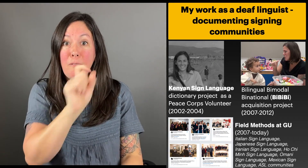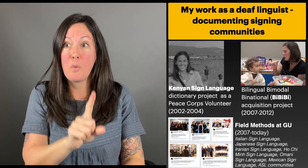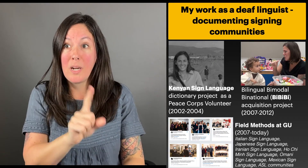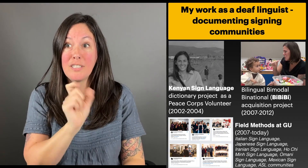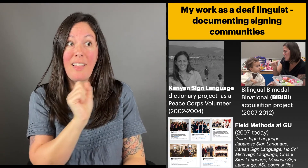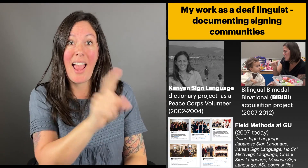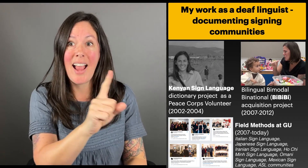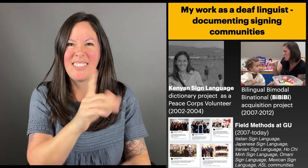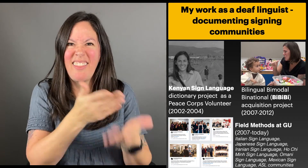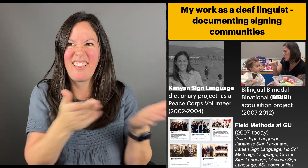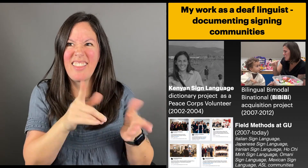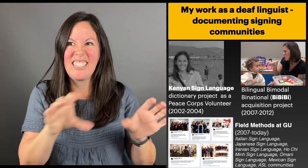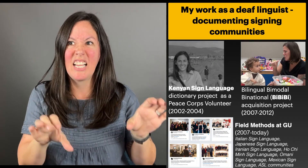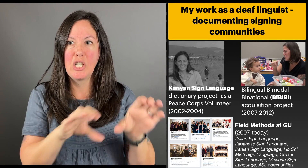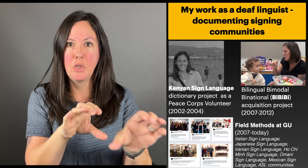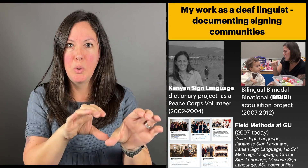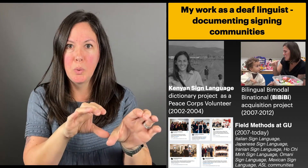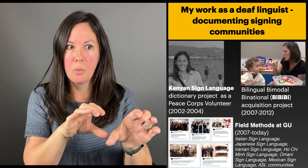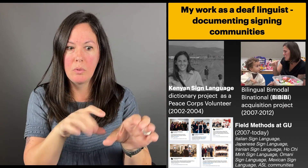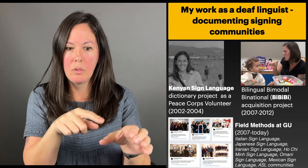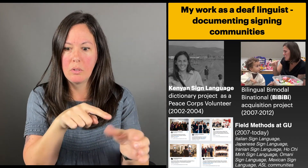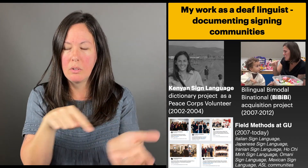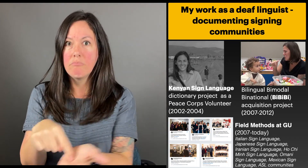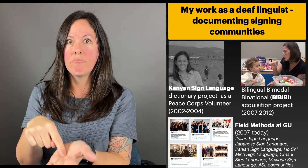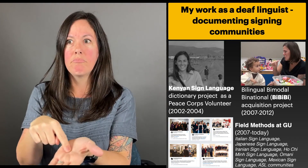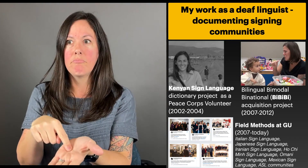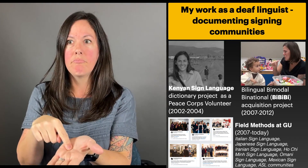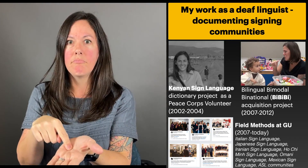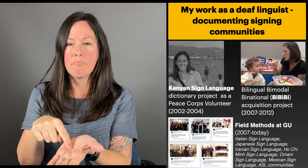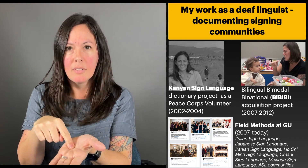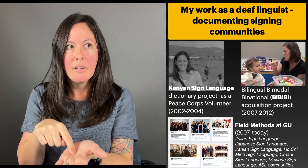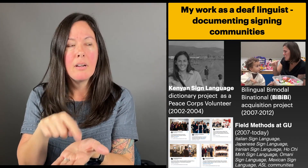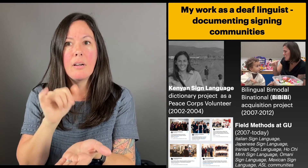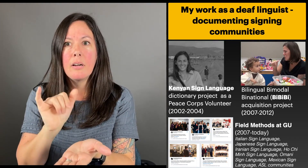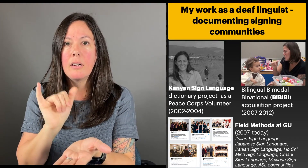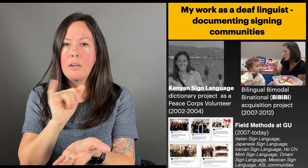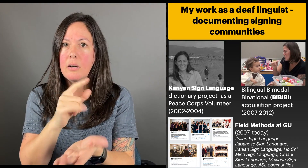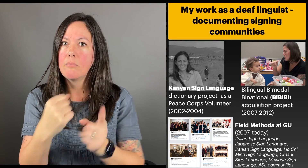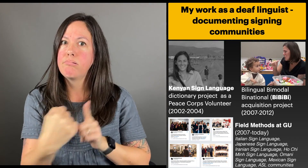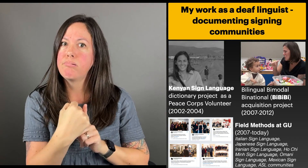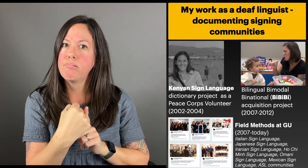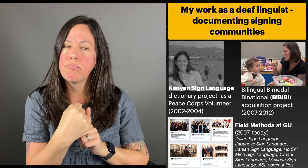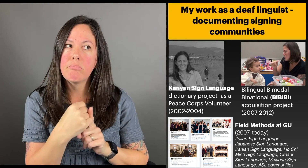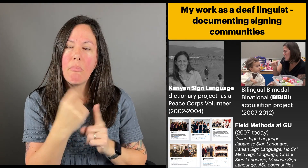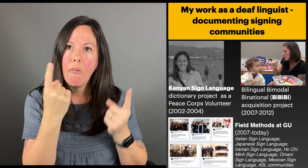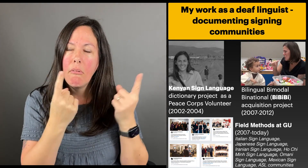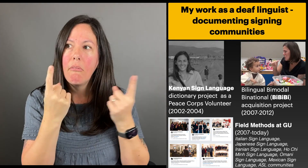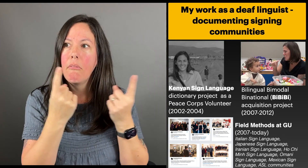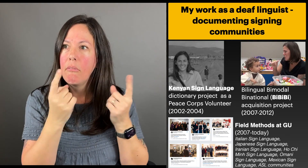I was able to participate in and I witnessed how people documented these